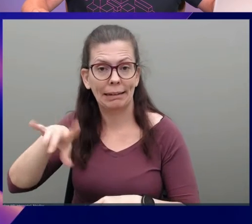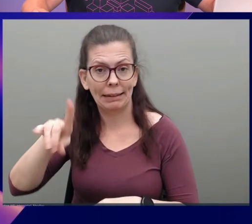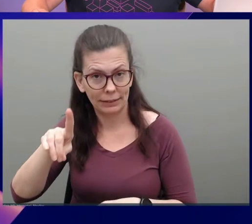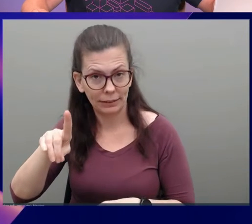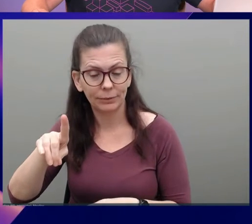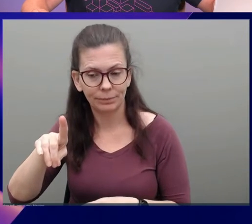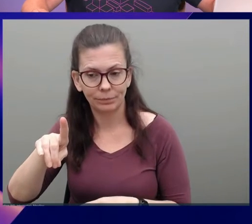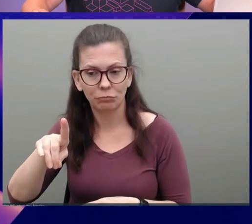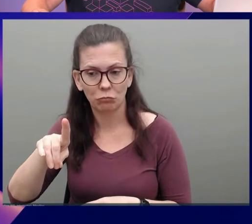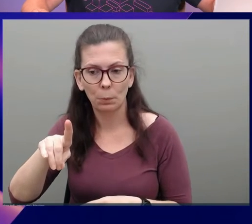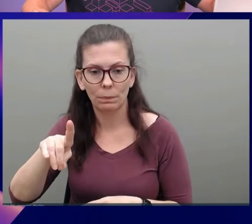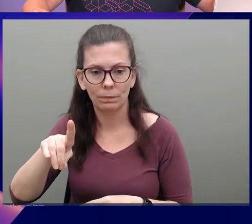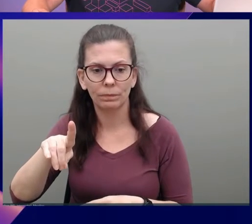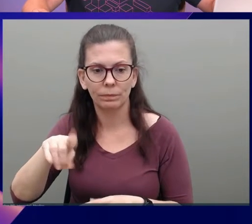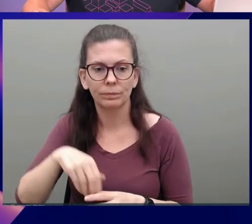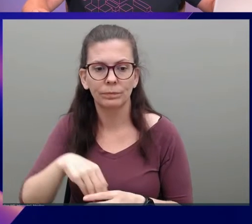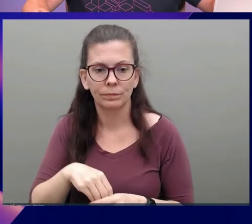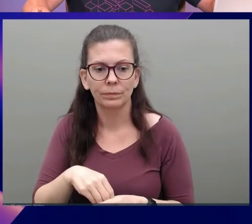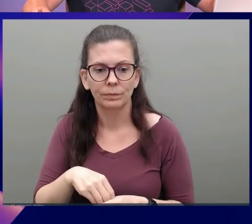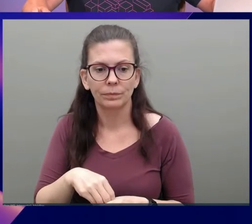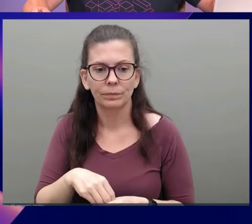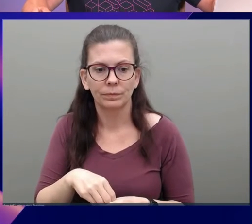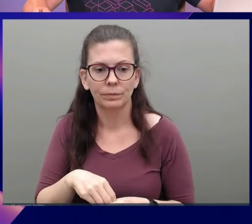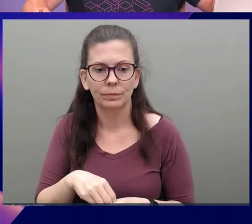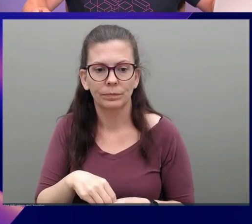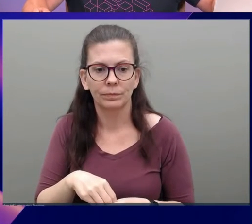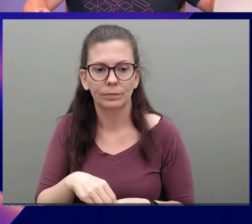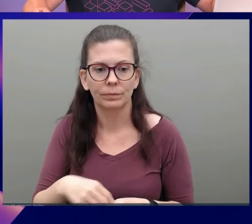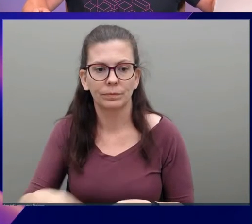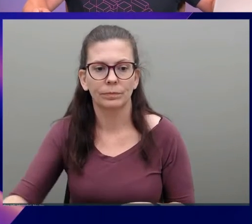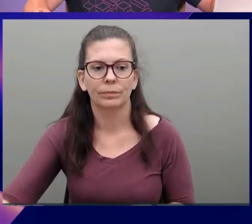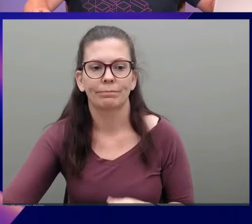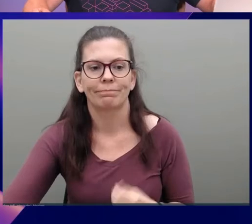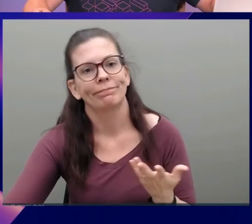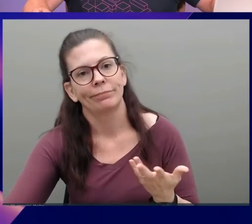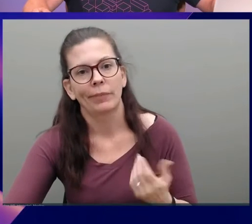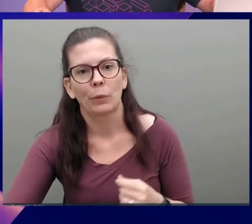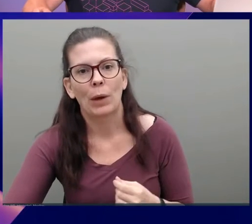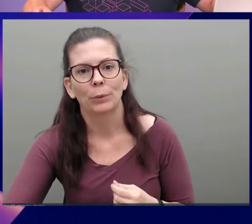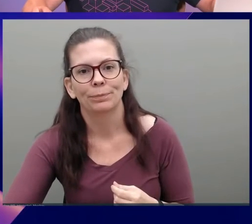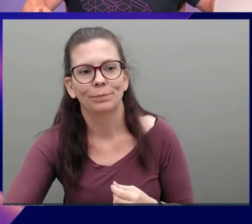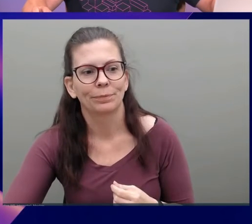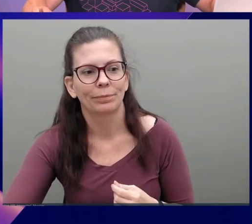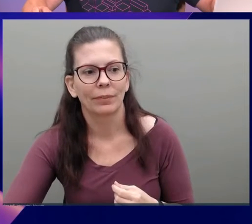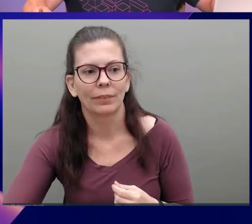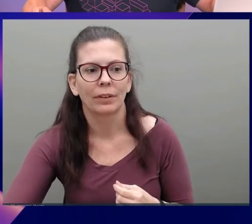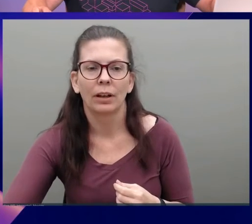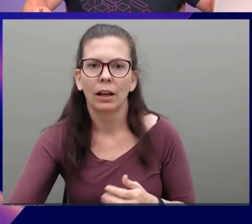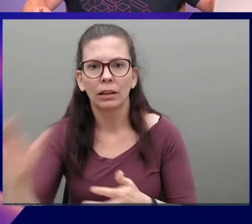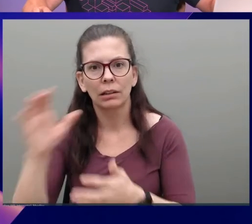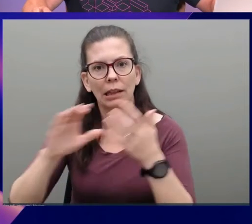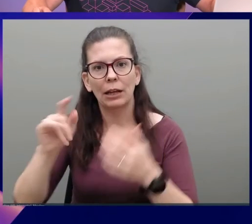(Steve chuckles) Wow, CloudShell doesn't like me today. I didn't pray to the demo gods.